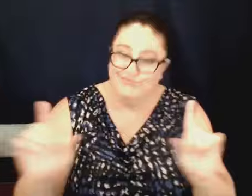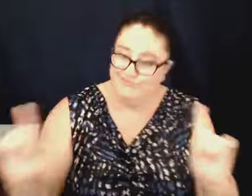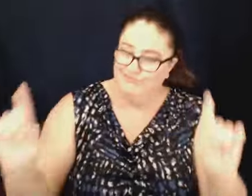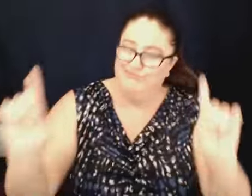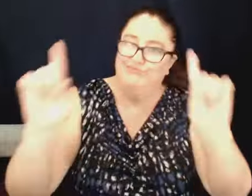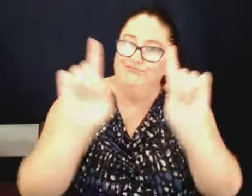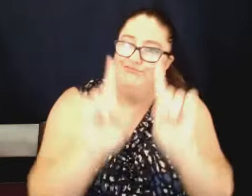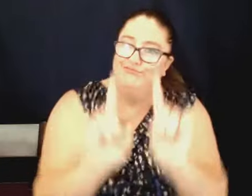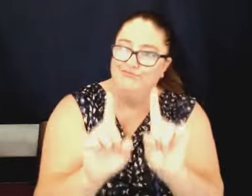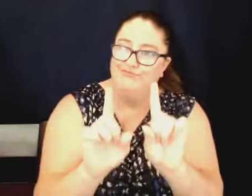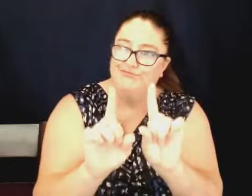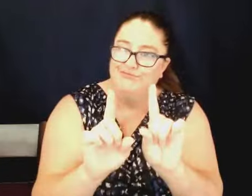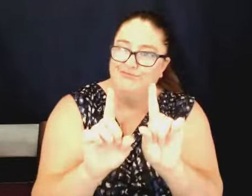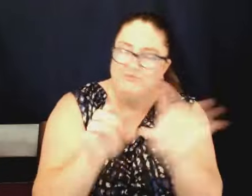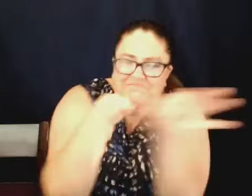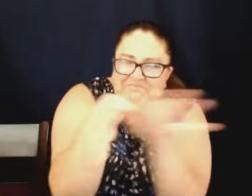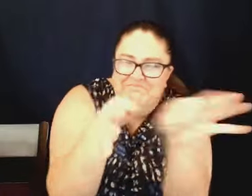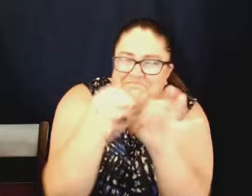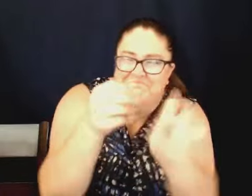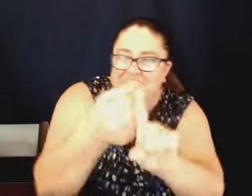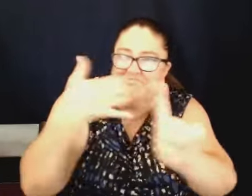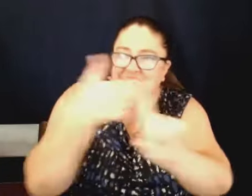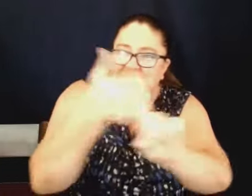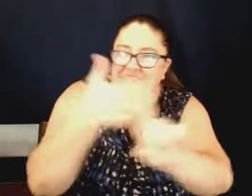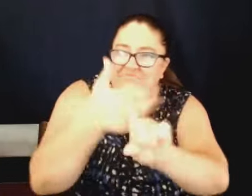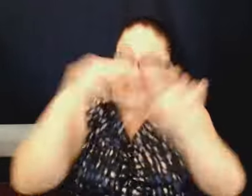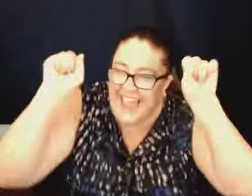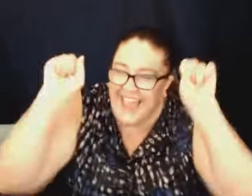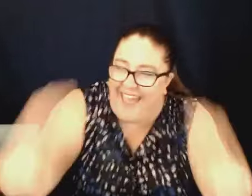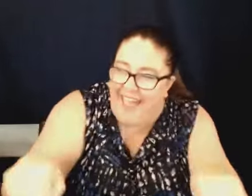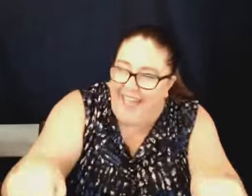The CDI will team with the hearing interpreter and explain and expand on important information.